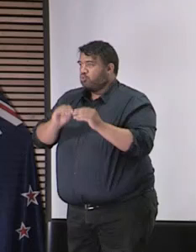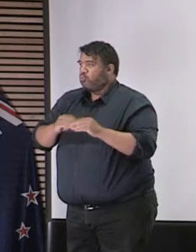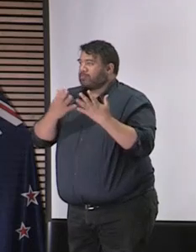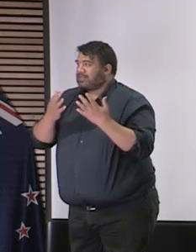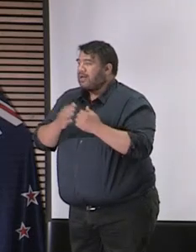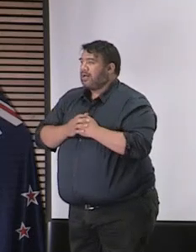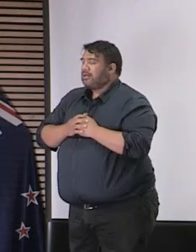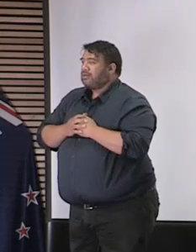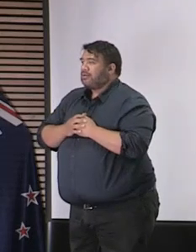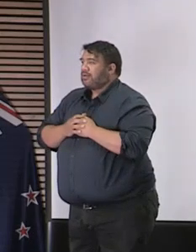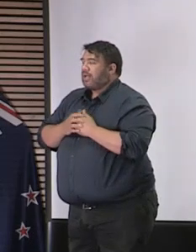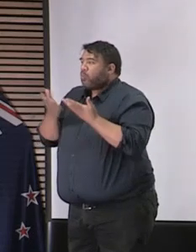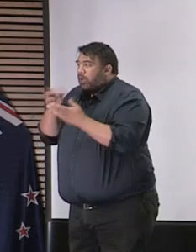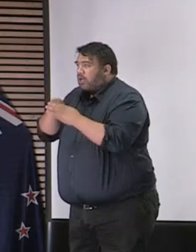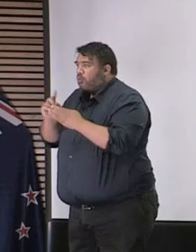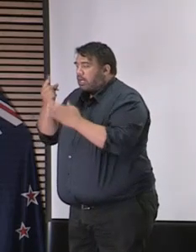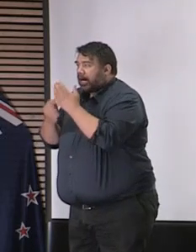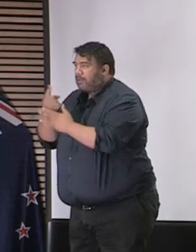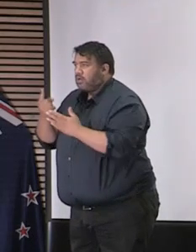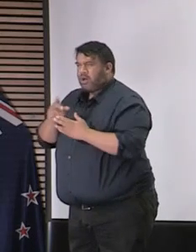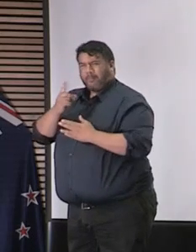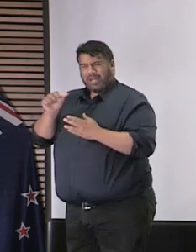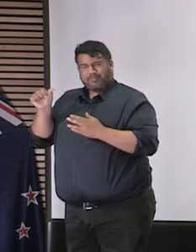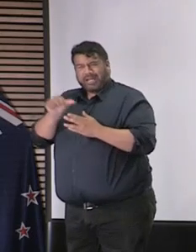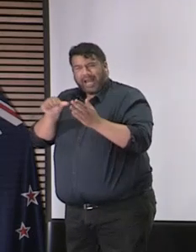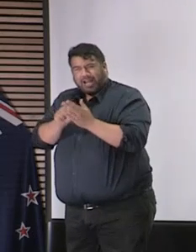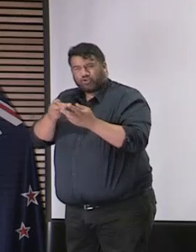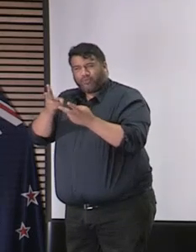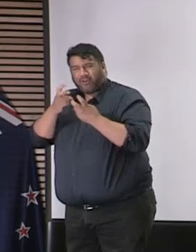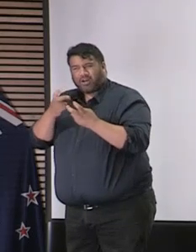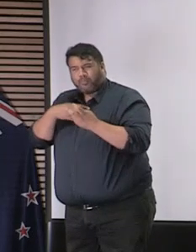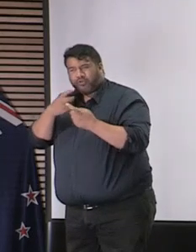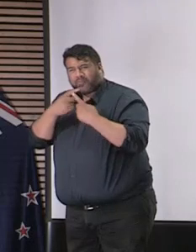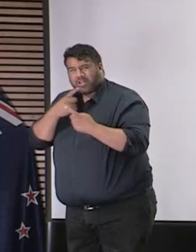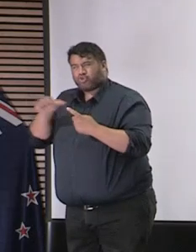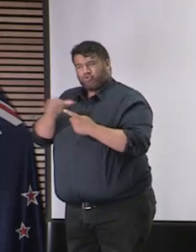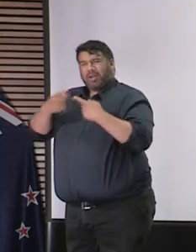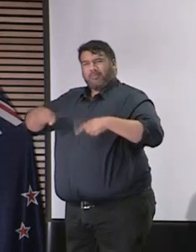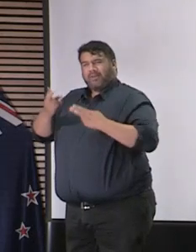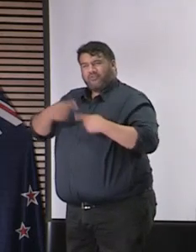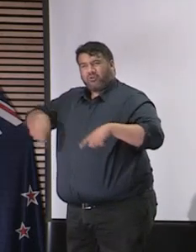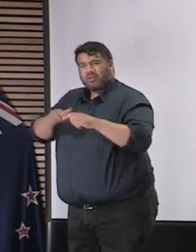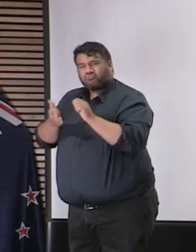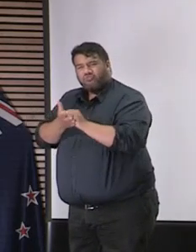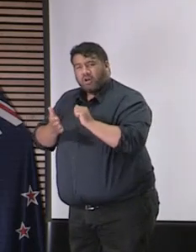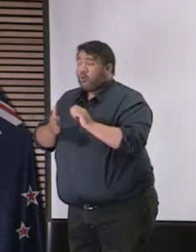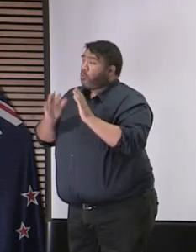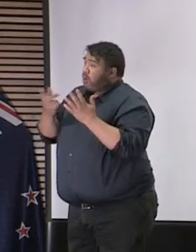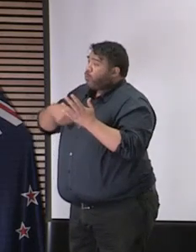there was a link to overseas travel and what part of Auckland they might be in ..information has been hard